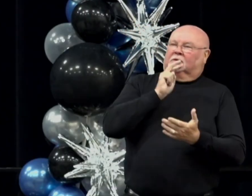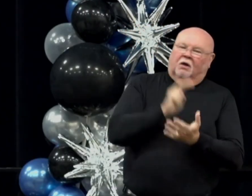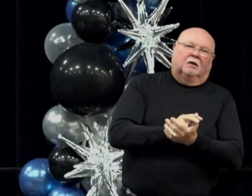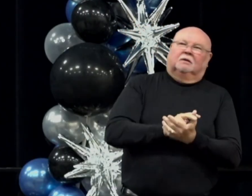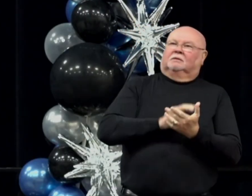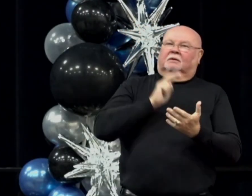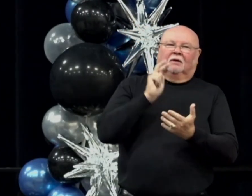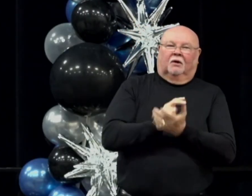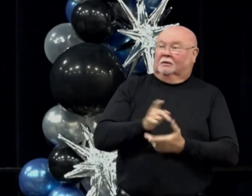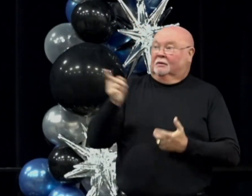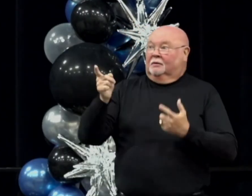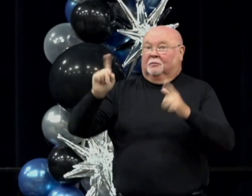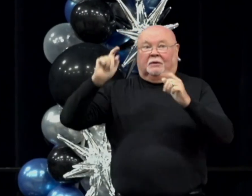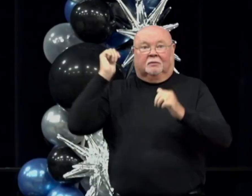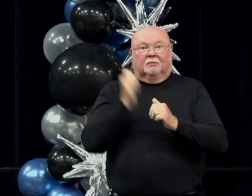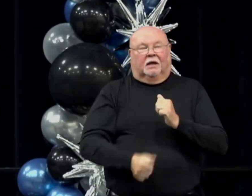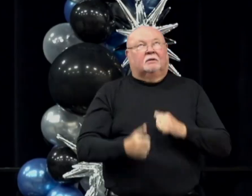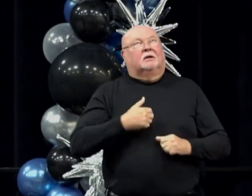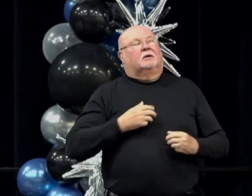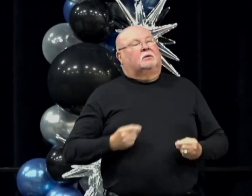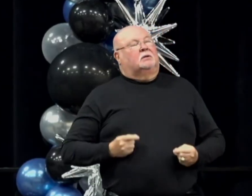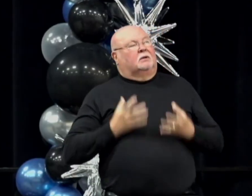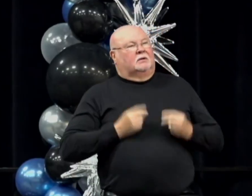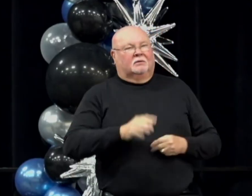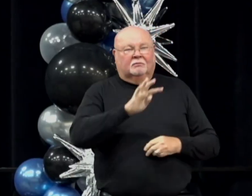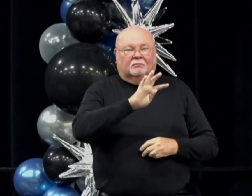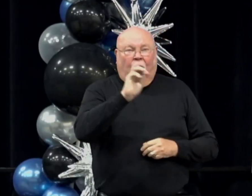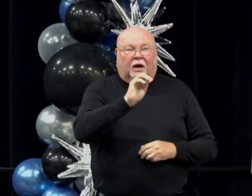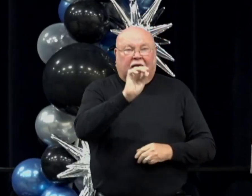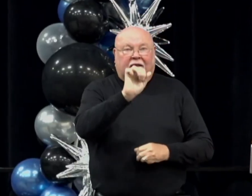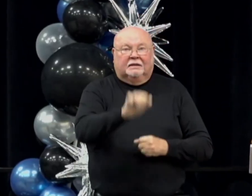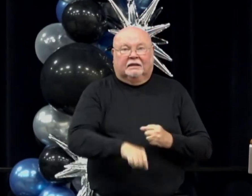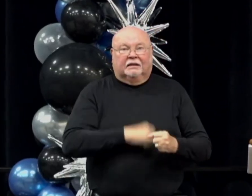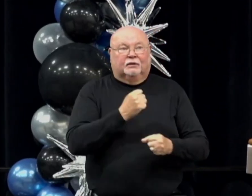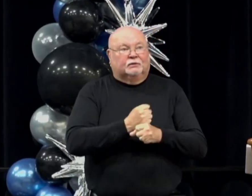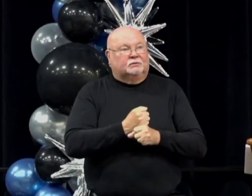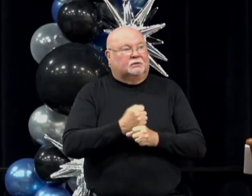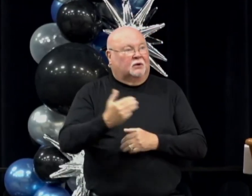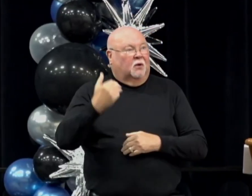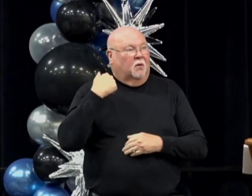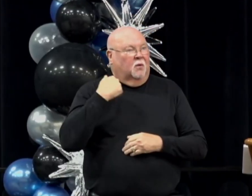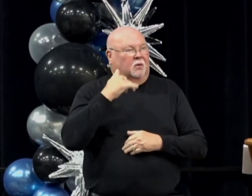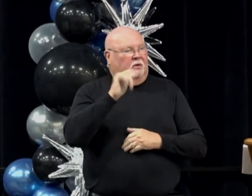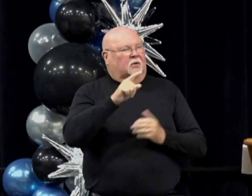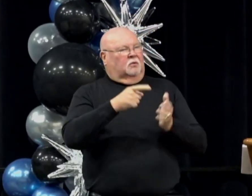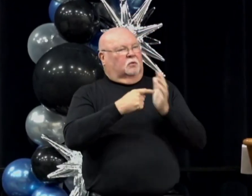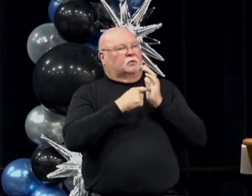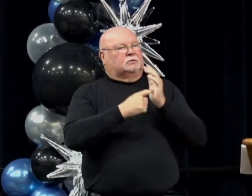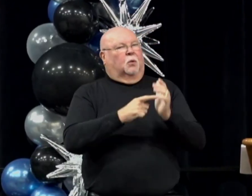and we lost time and time again, now Alicia tells me it’s finally passed, that’s so inspiring! That